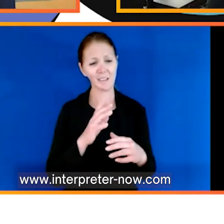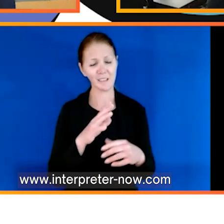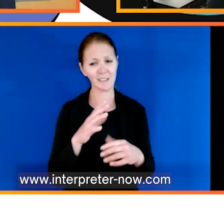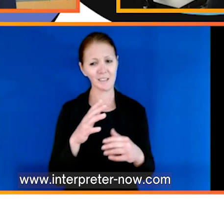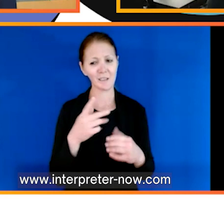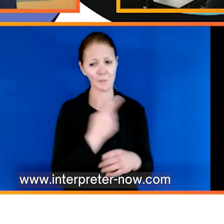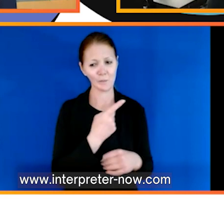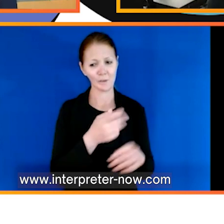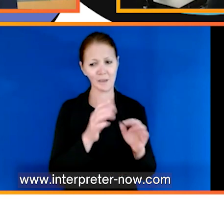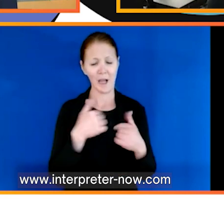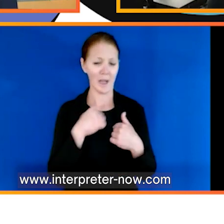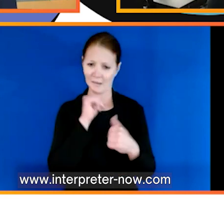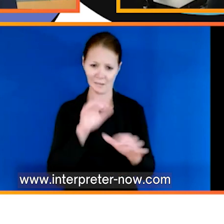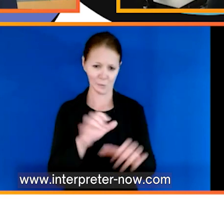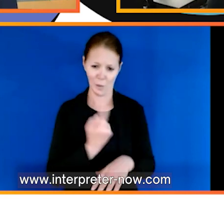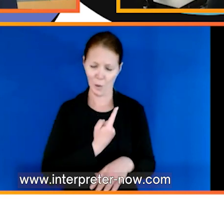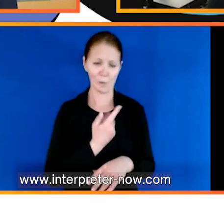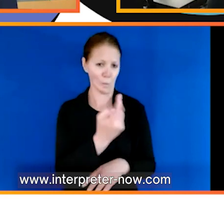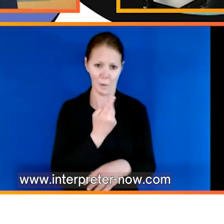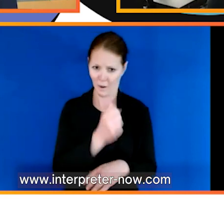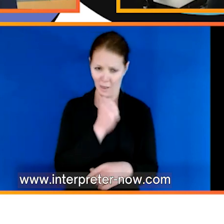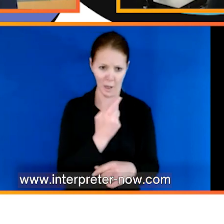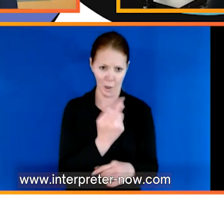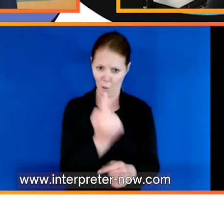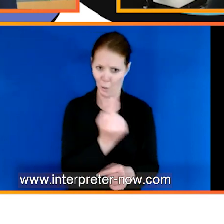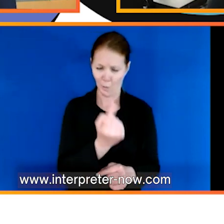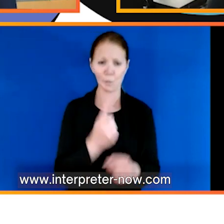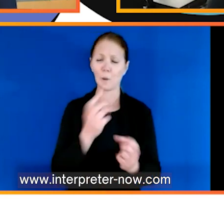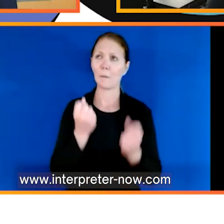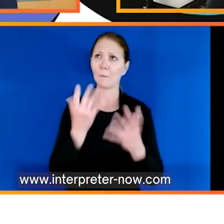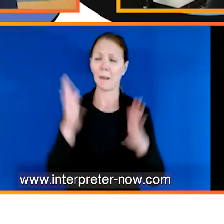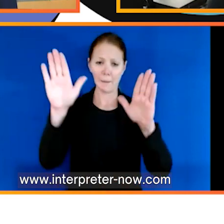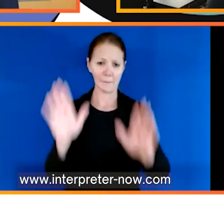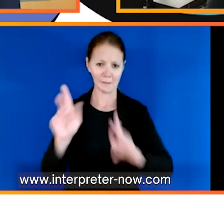There are definitely even amazing people that we've worked with along the way, that have helped us do this work.